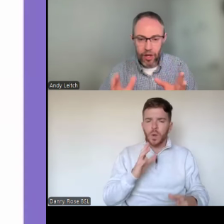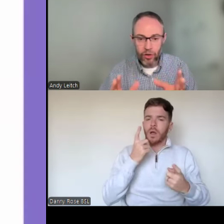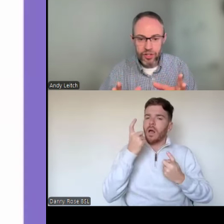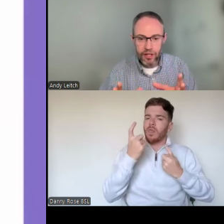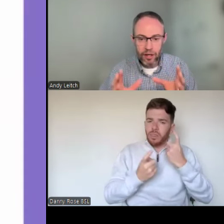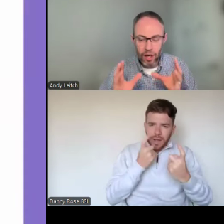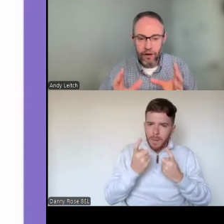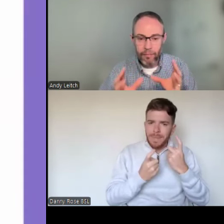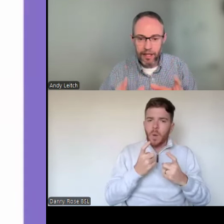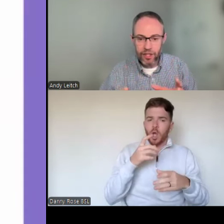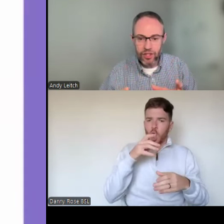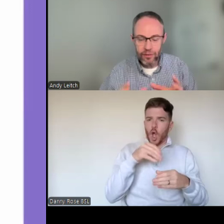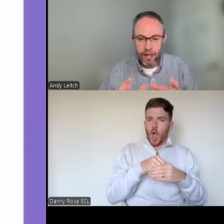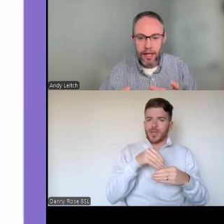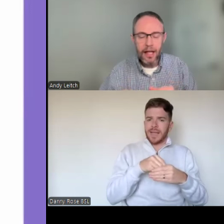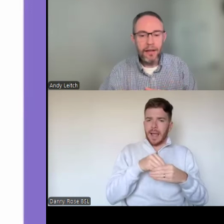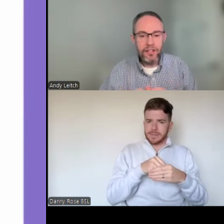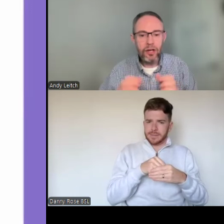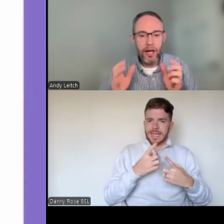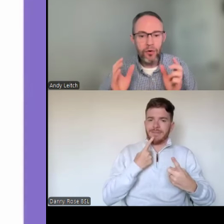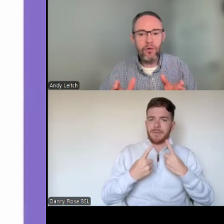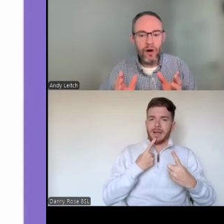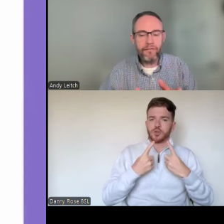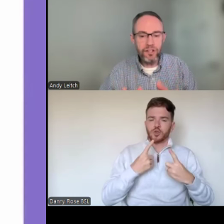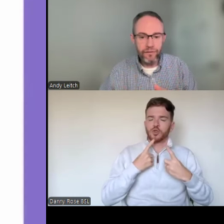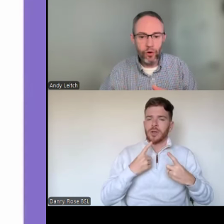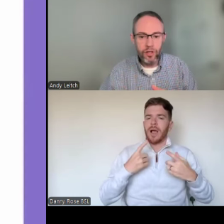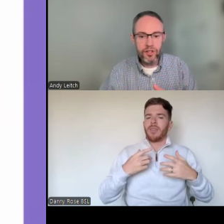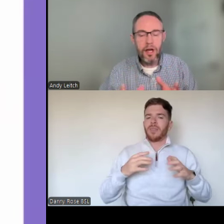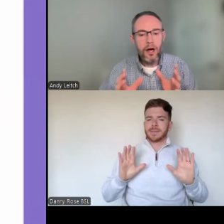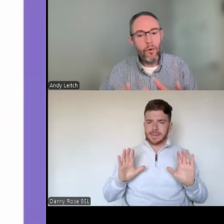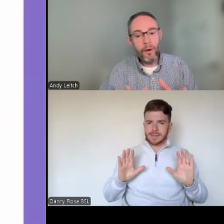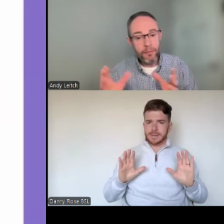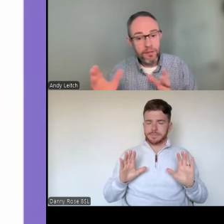the content of our pages. This is going to be a great reference for us when we come